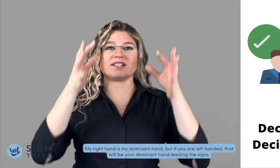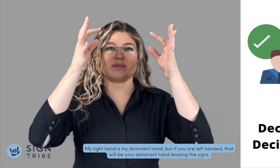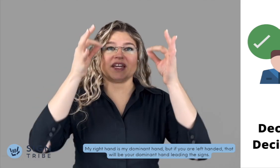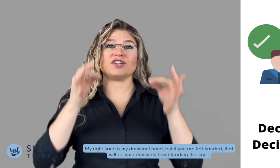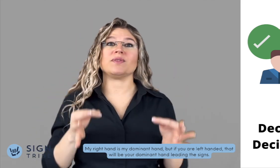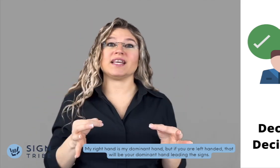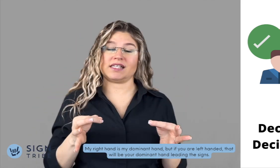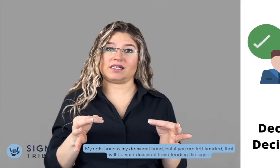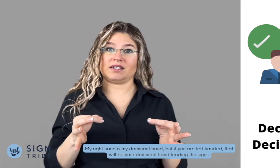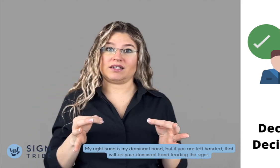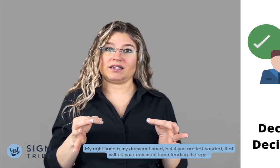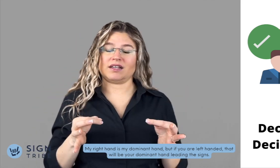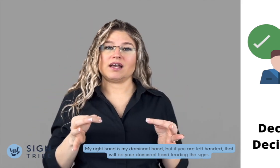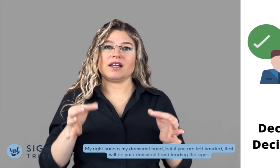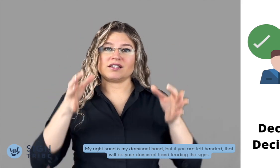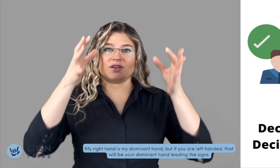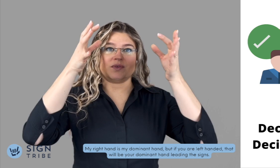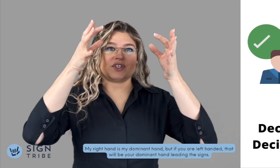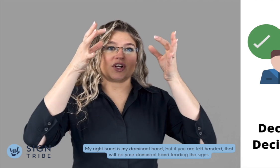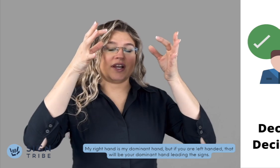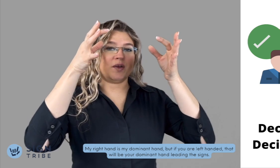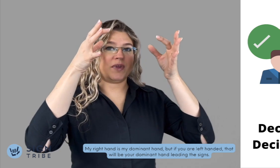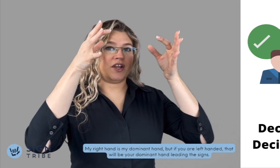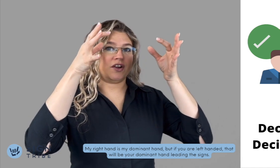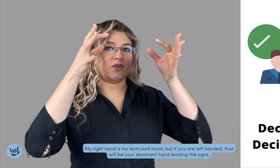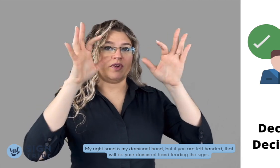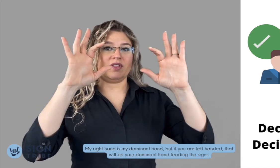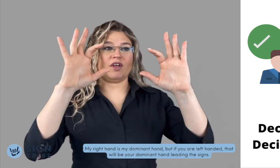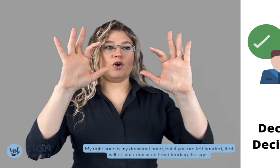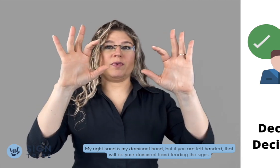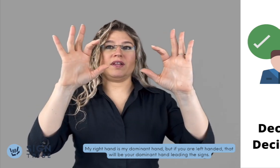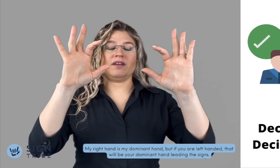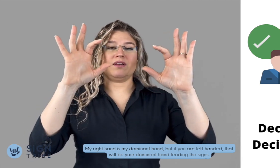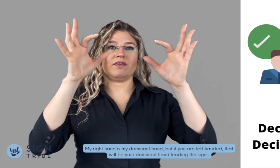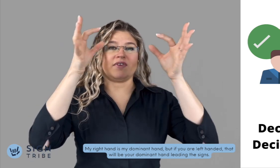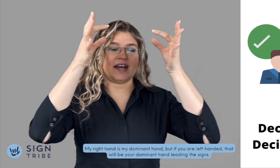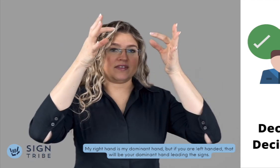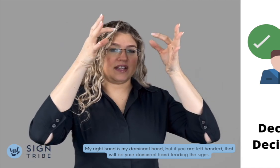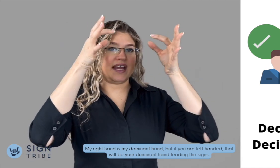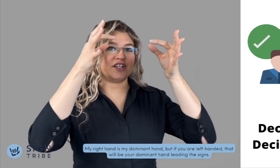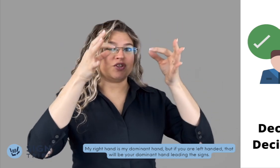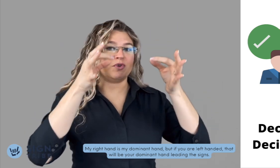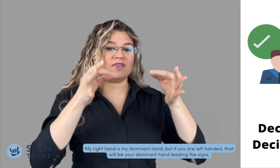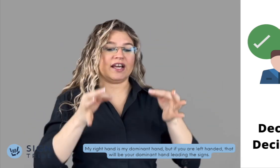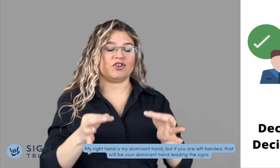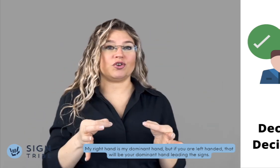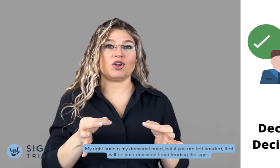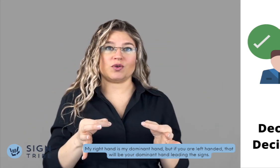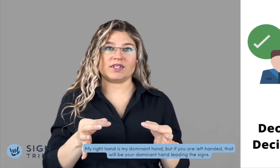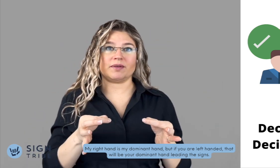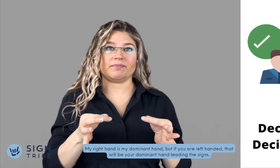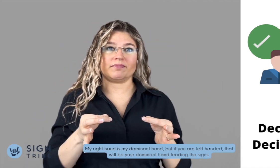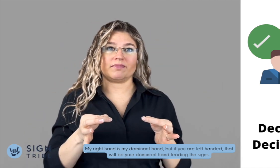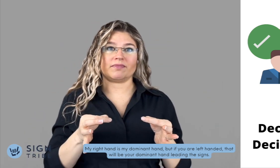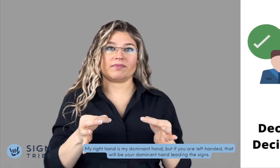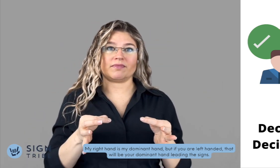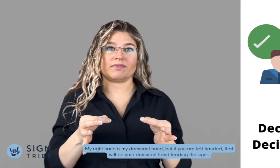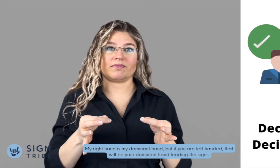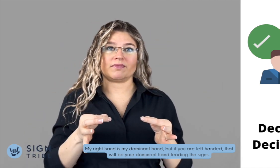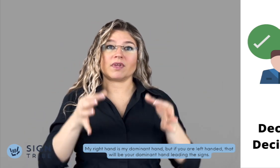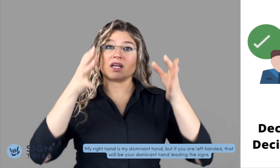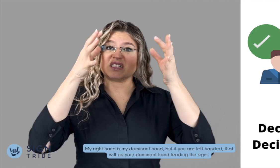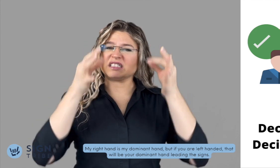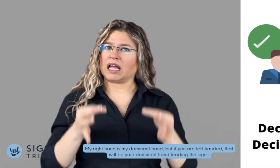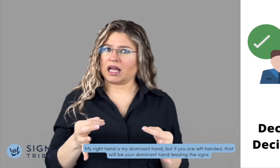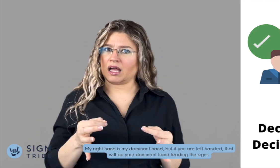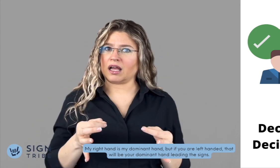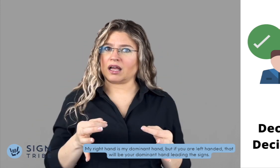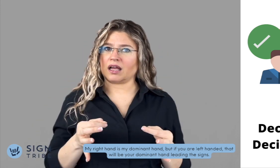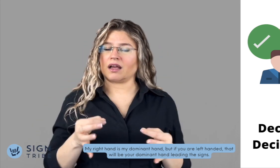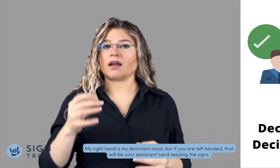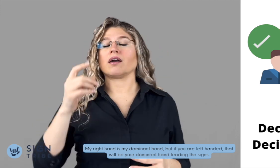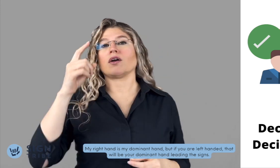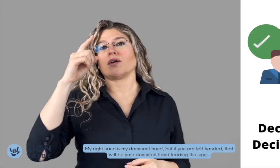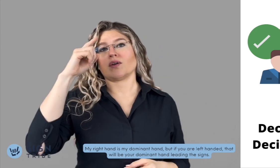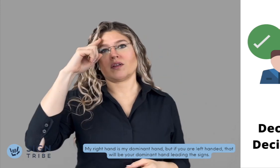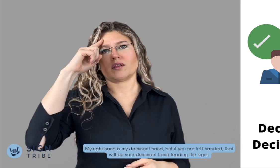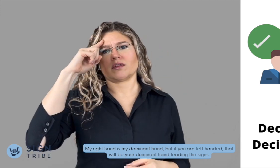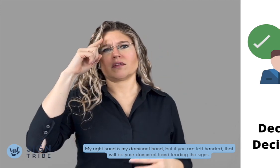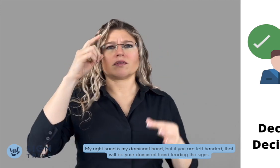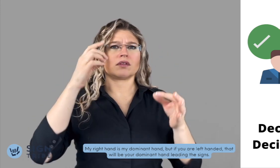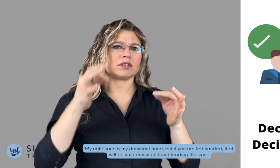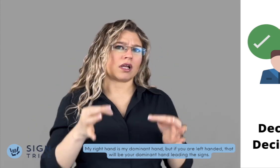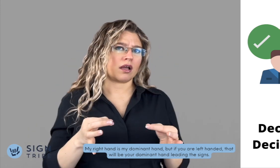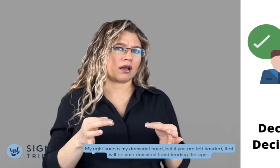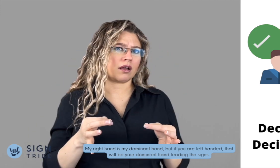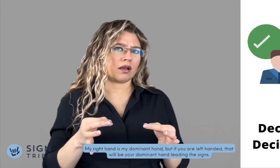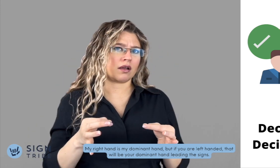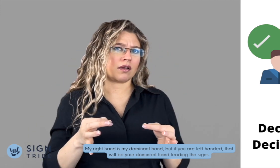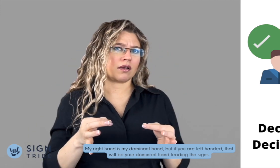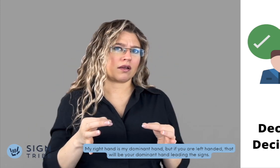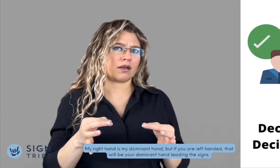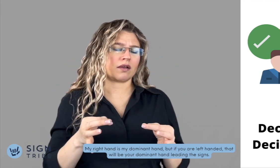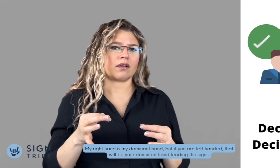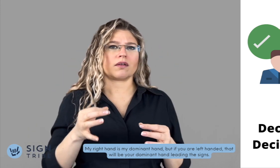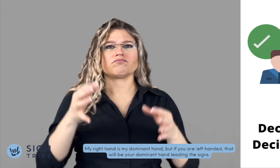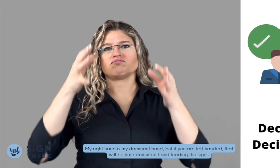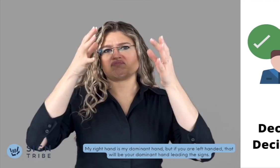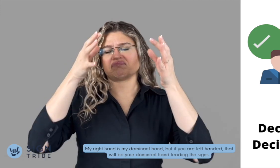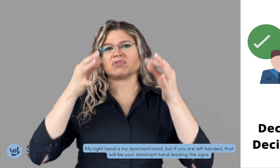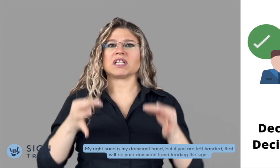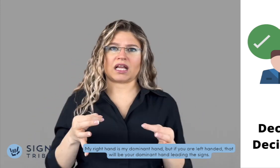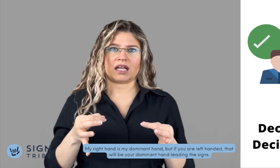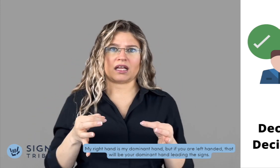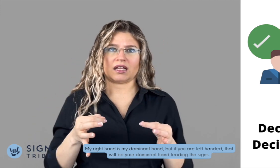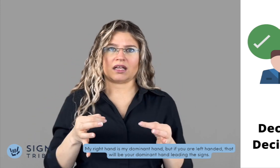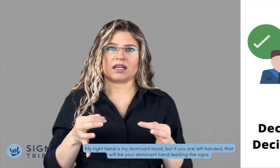somebody do this. So starting up here with open fives and then as you move down you close them.